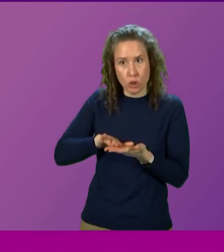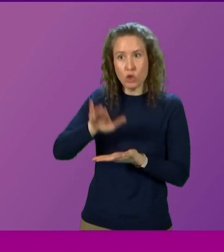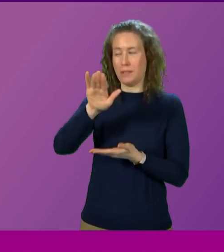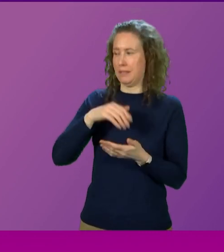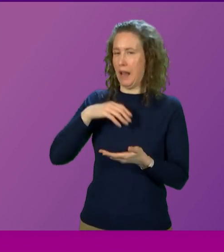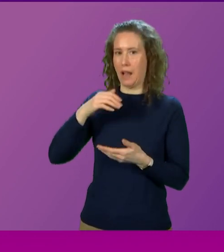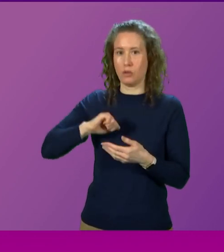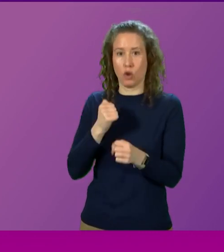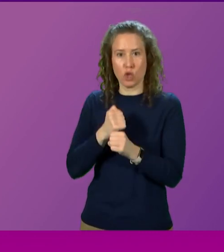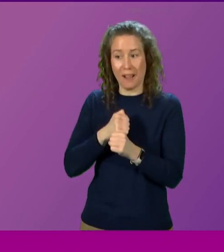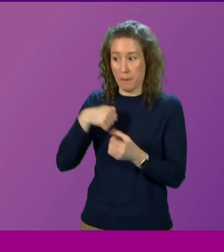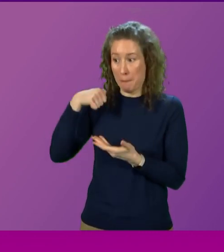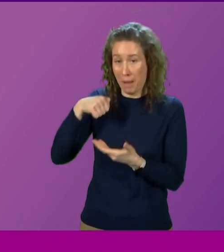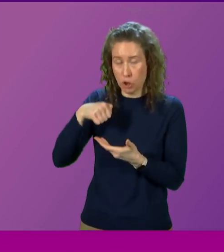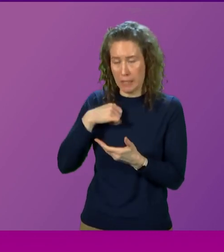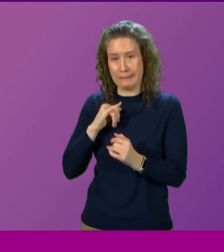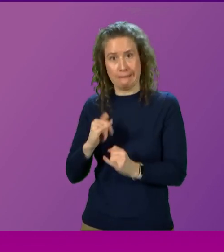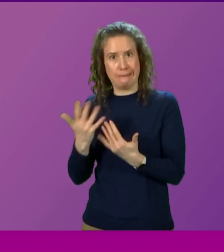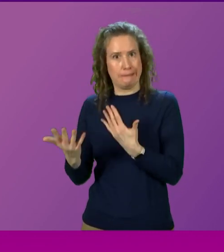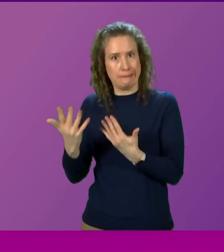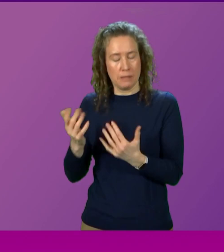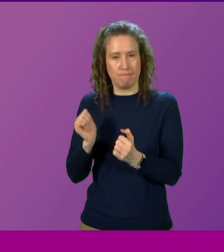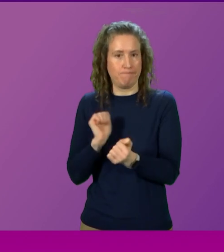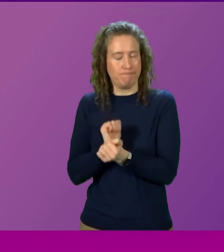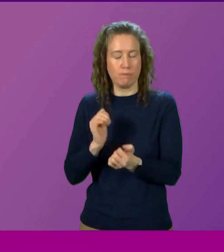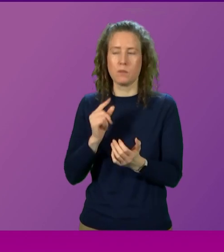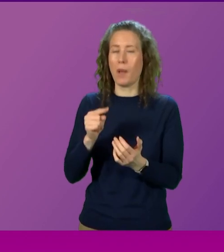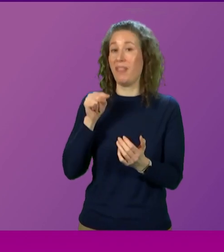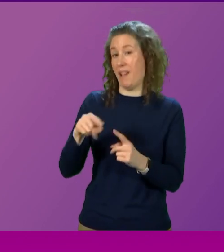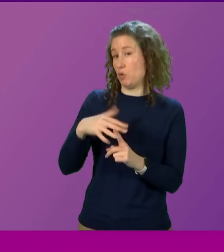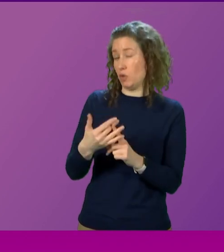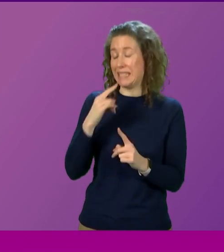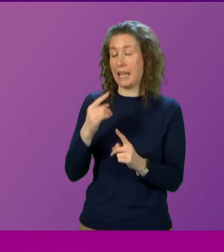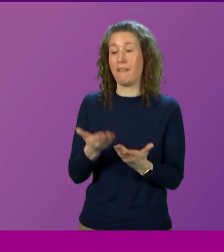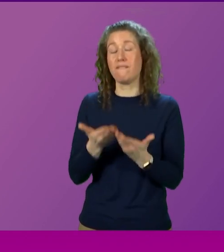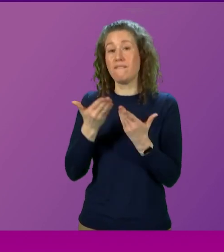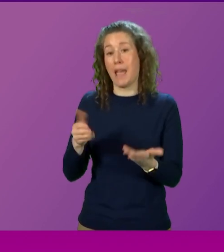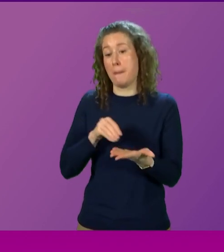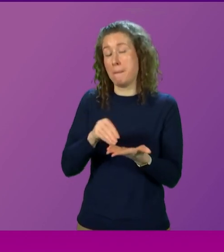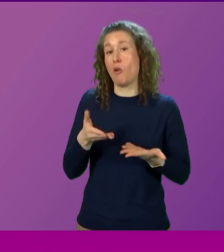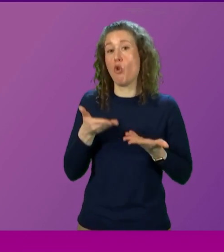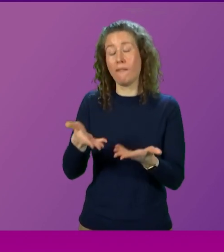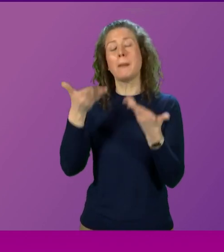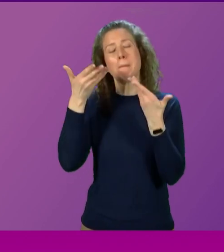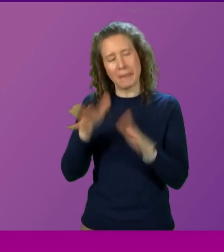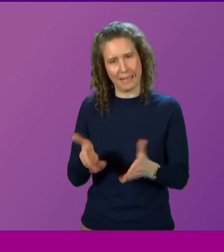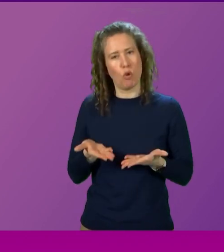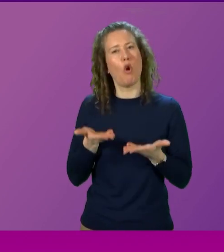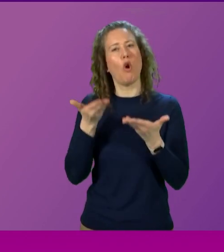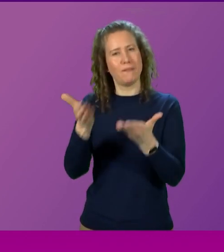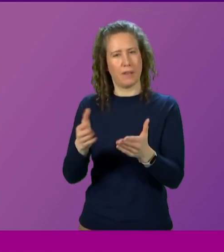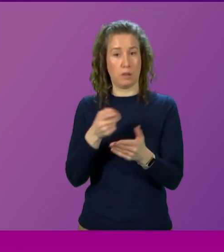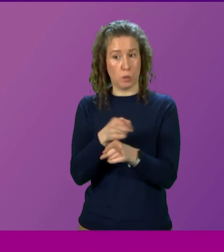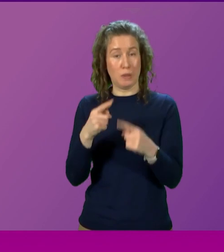It is in that context that I say that a fair pay offer has been made to teachers, as appropriate,